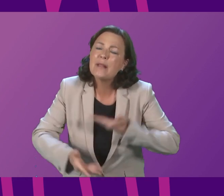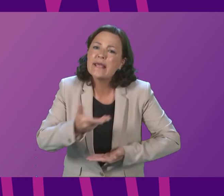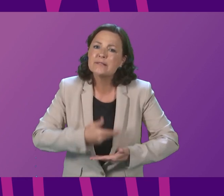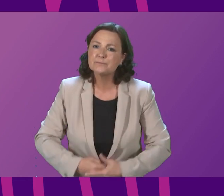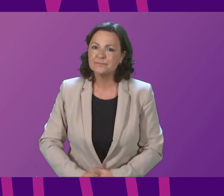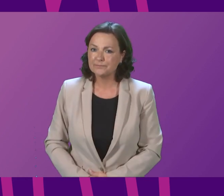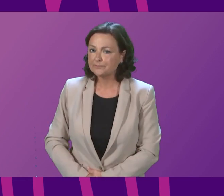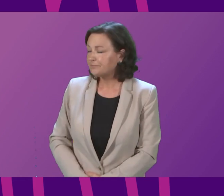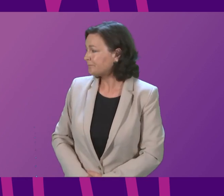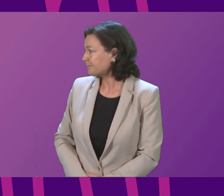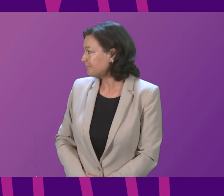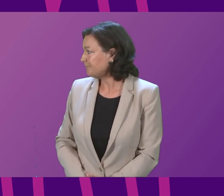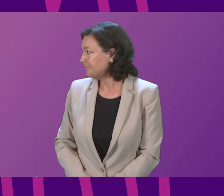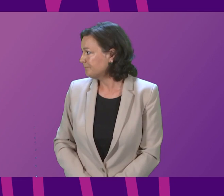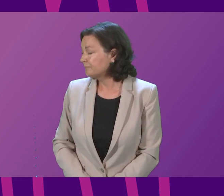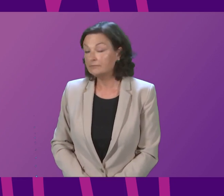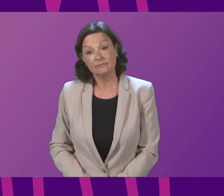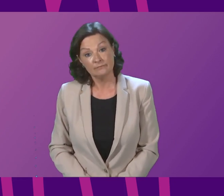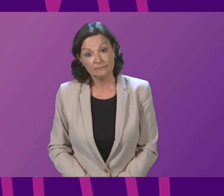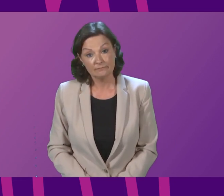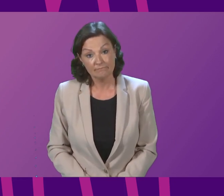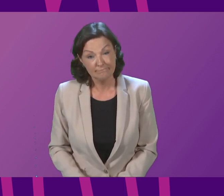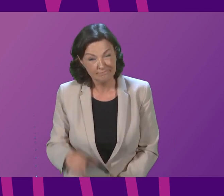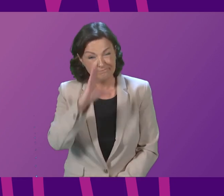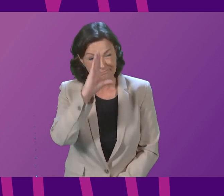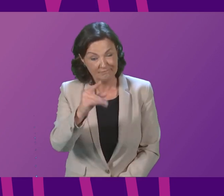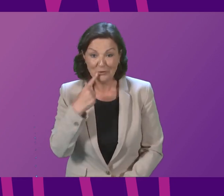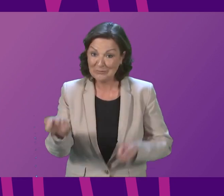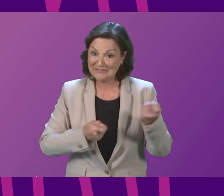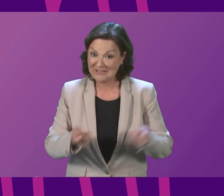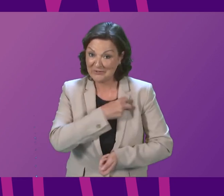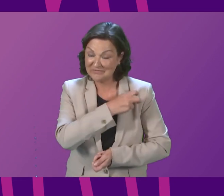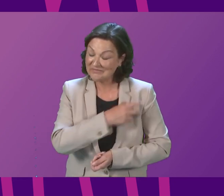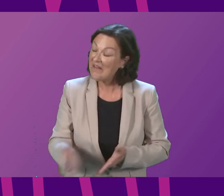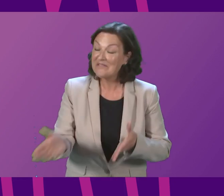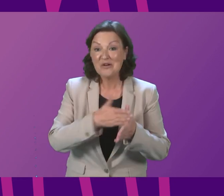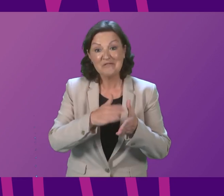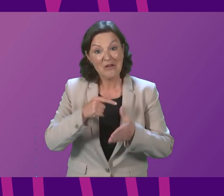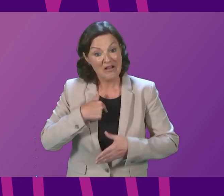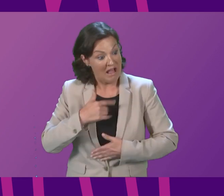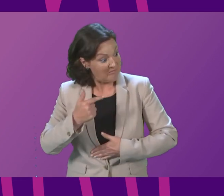First, I welcome Douglas Ross’s line of questioning.